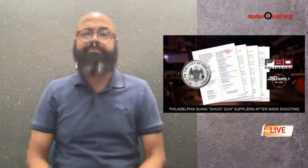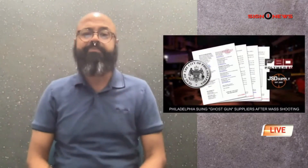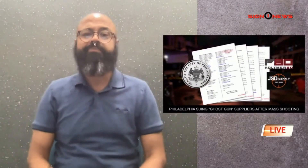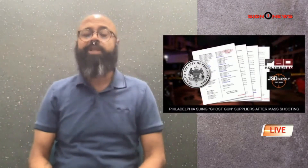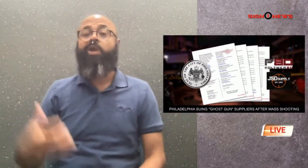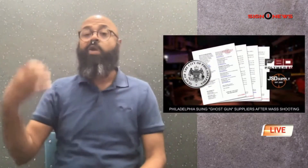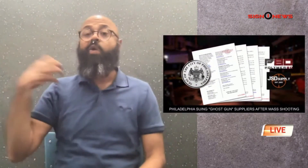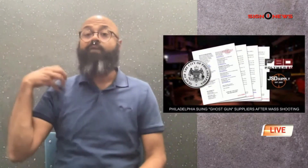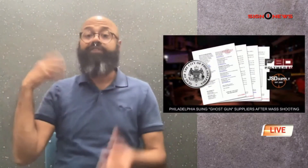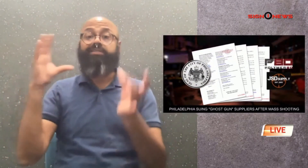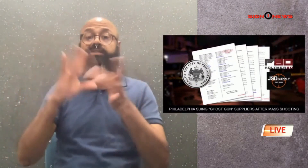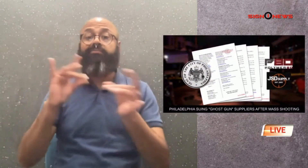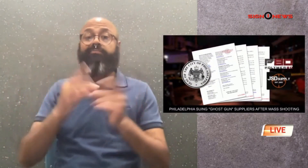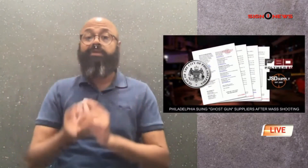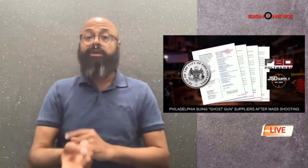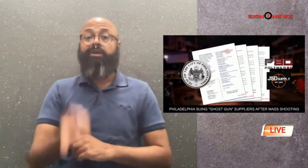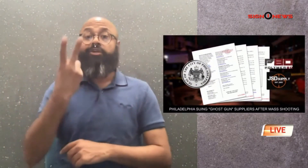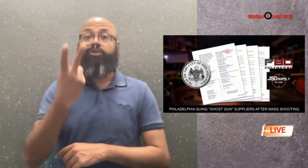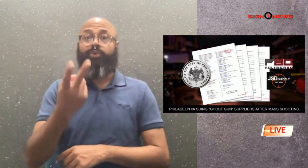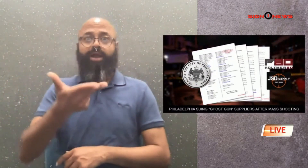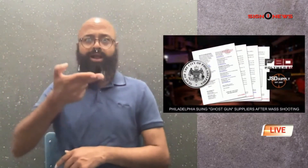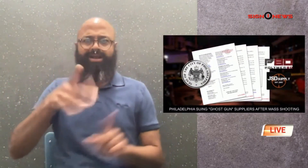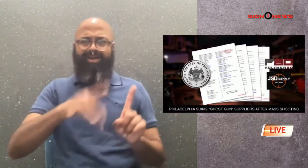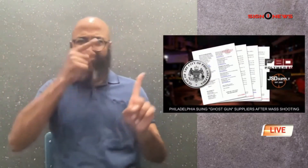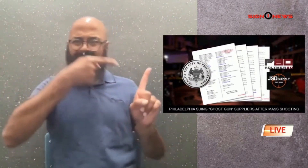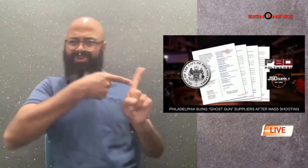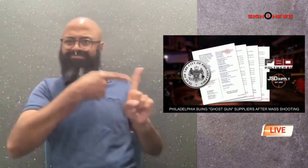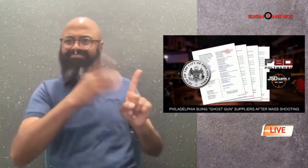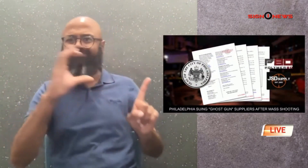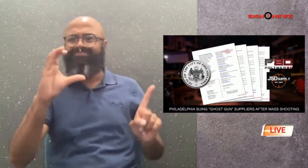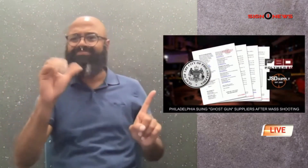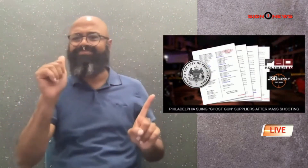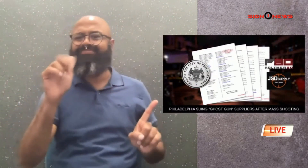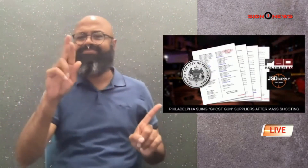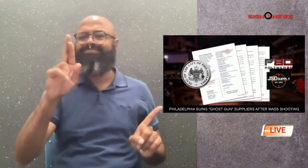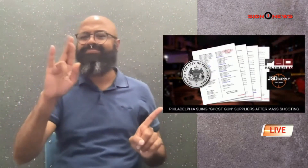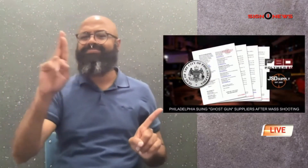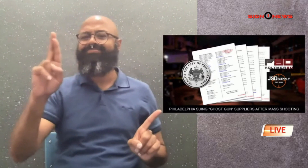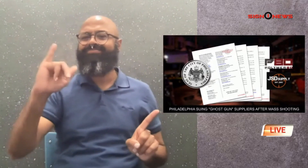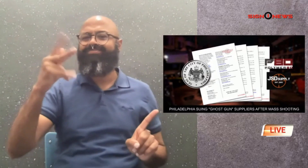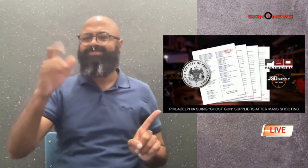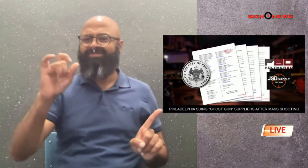officials say both of the guns found with carer were ghost guns.